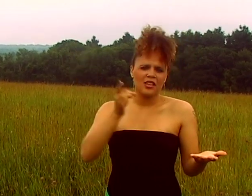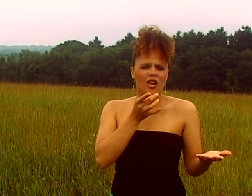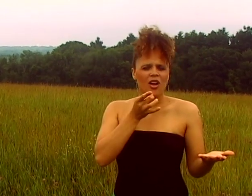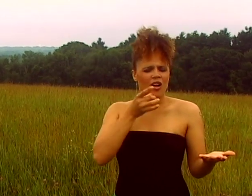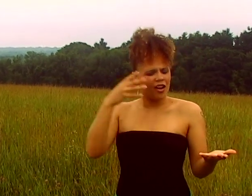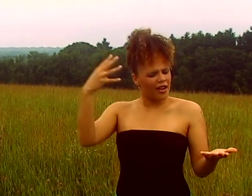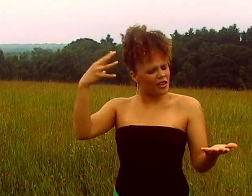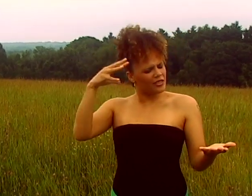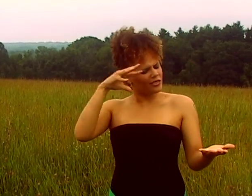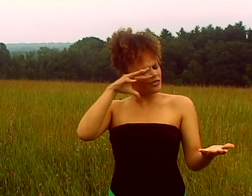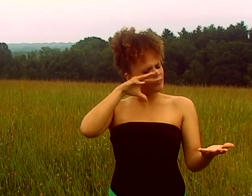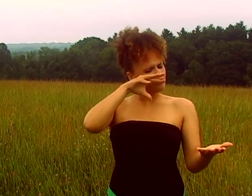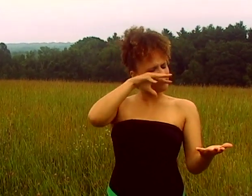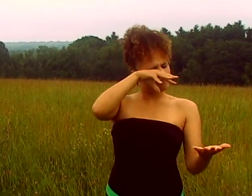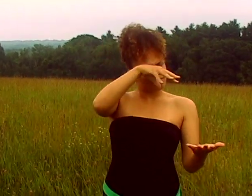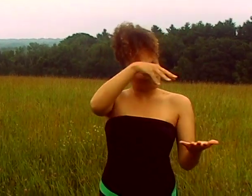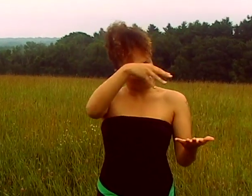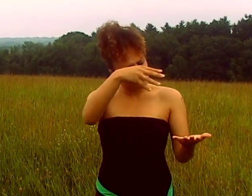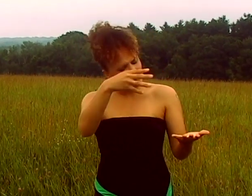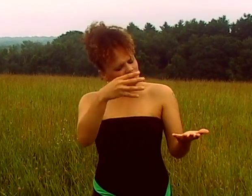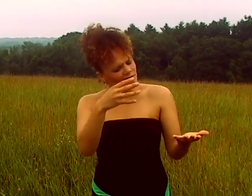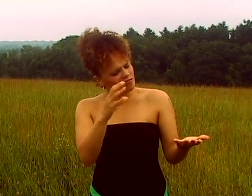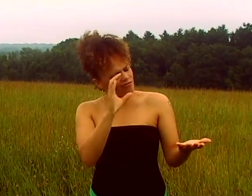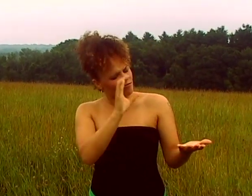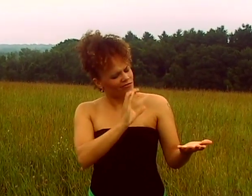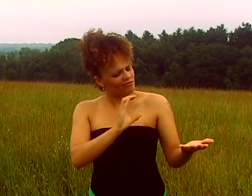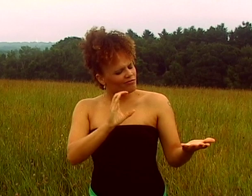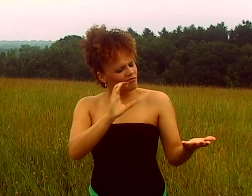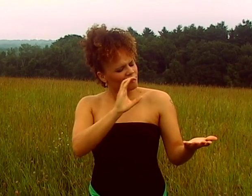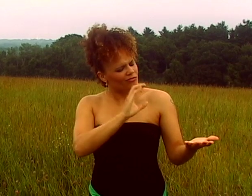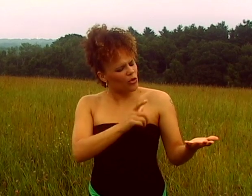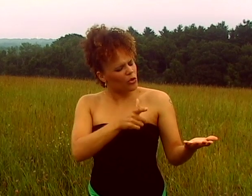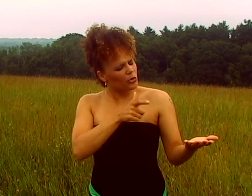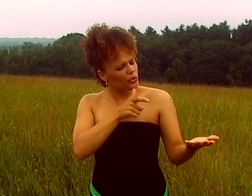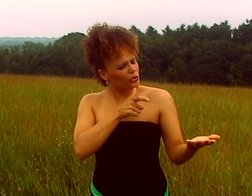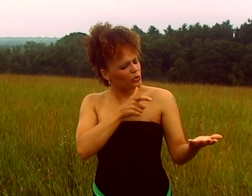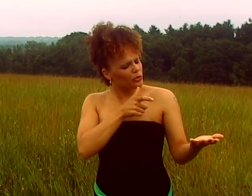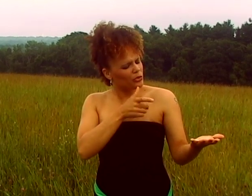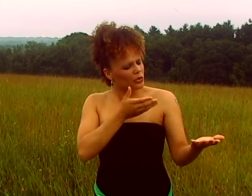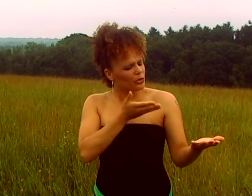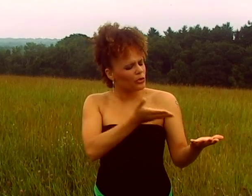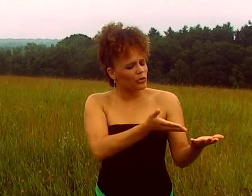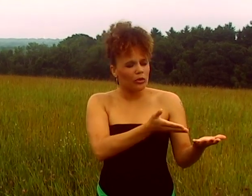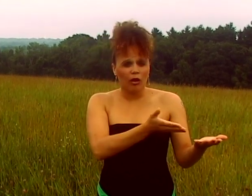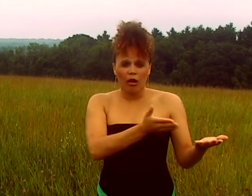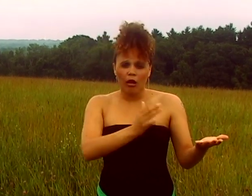Through sunlight or through potholes